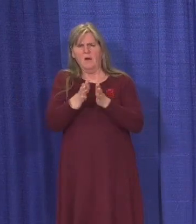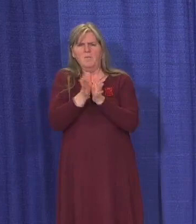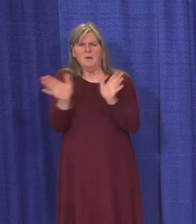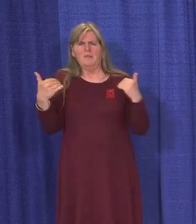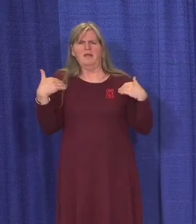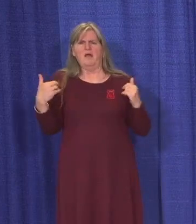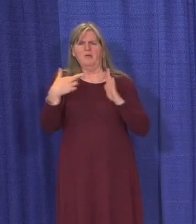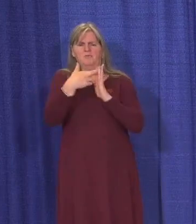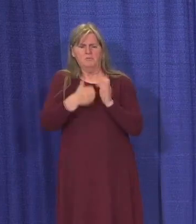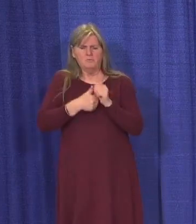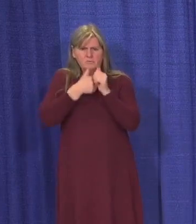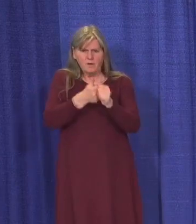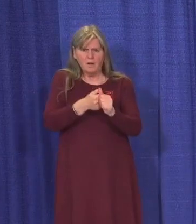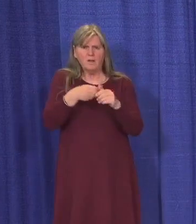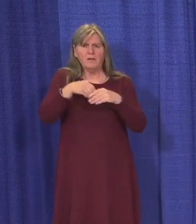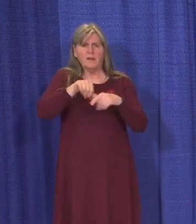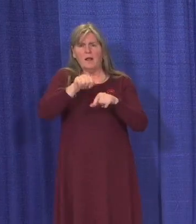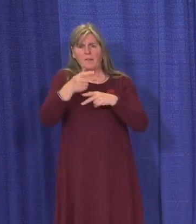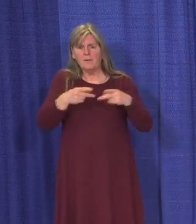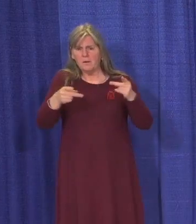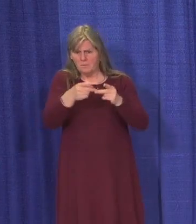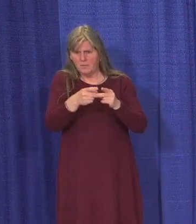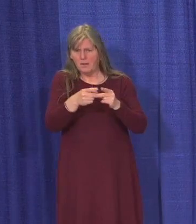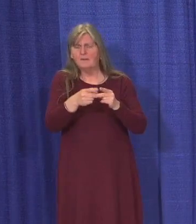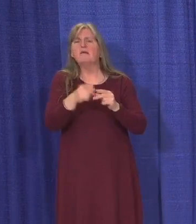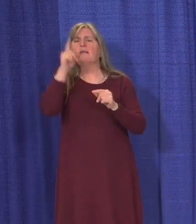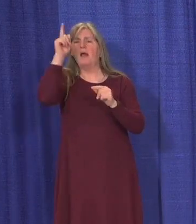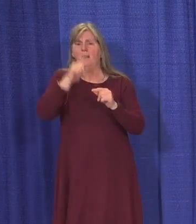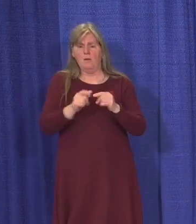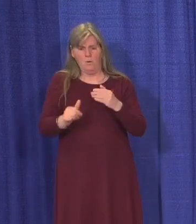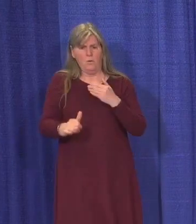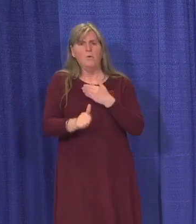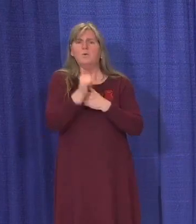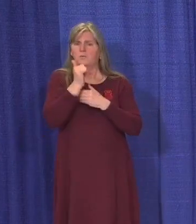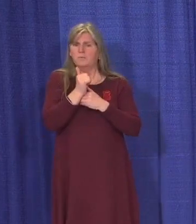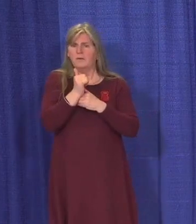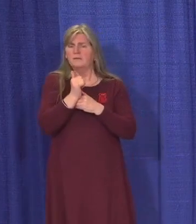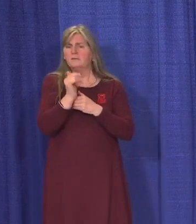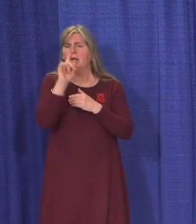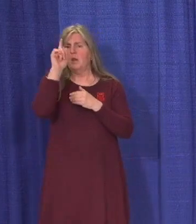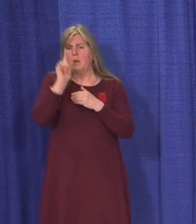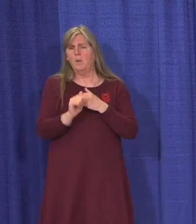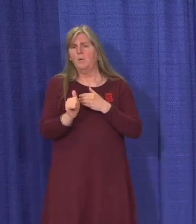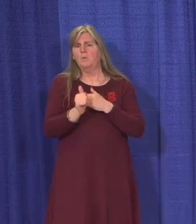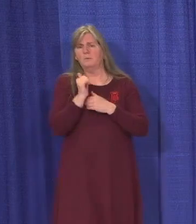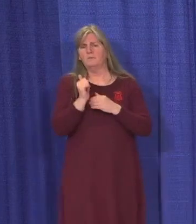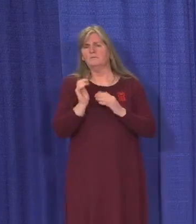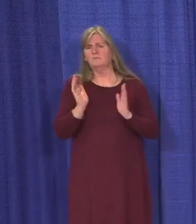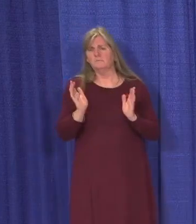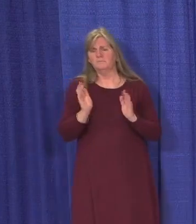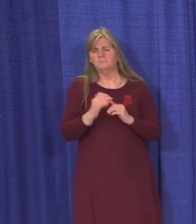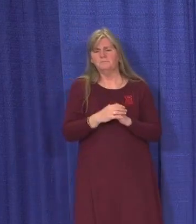or recommended to. Avoid parties and social gatherings to perceive the